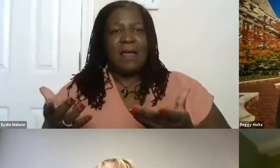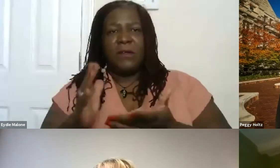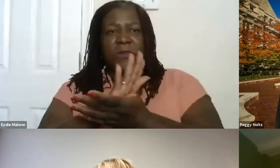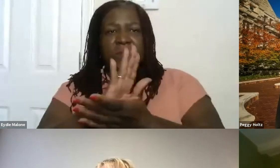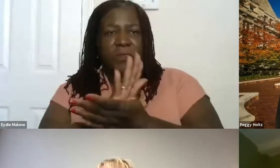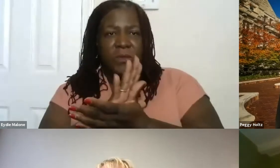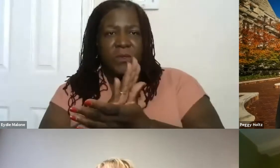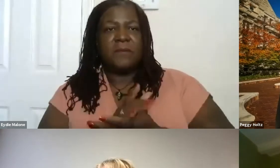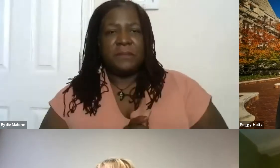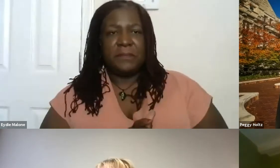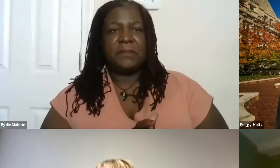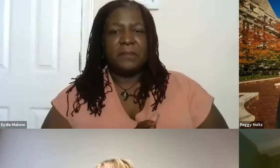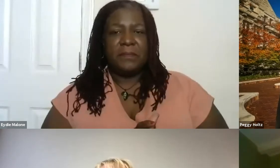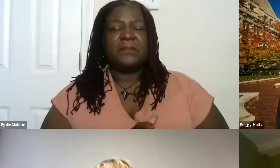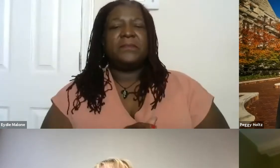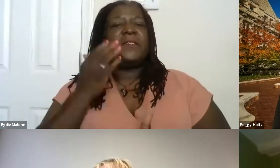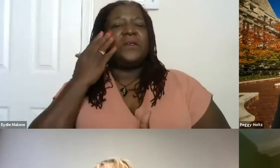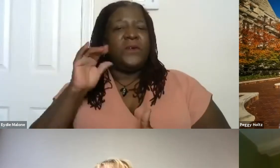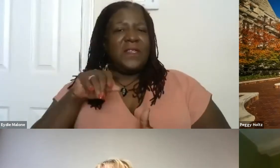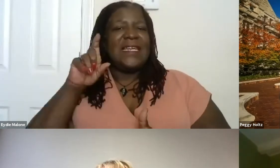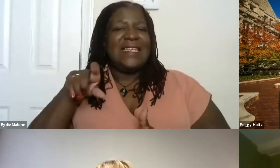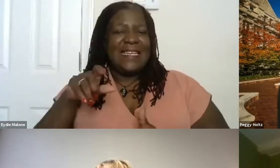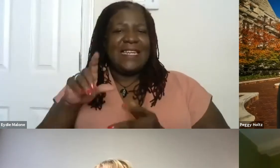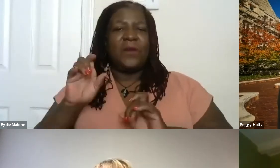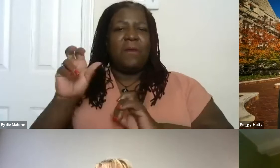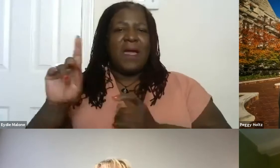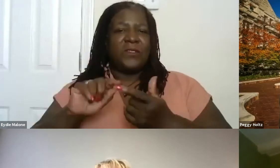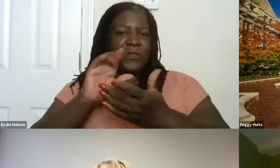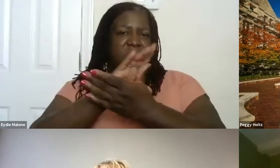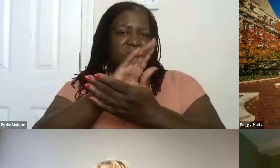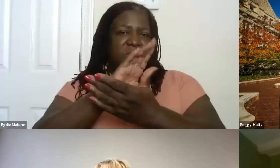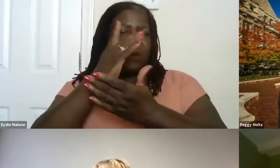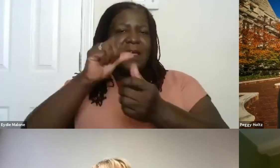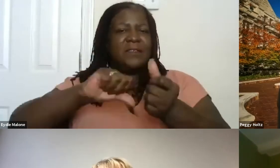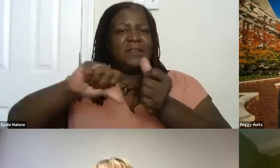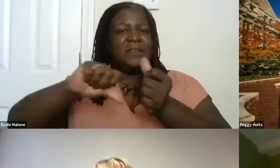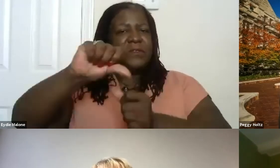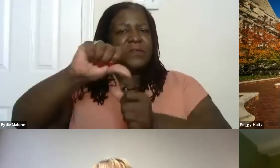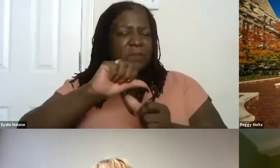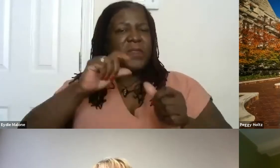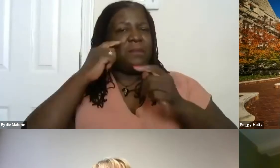standpoint he needed to return to school so the decision was made by all of our the parties,